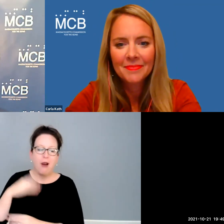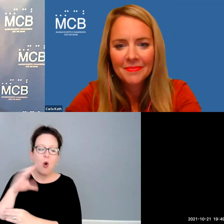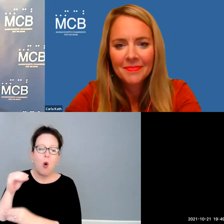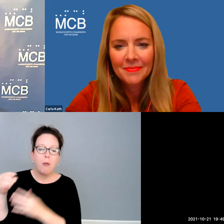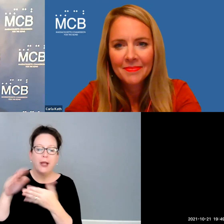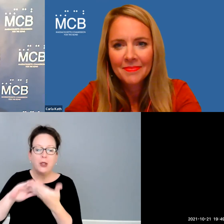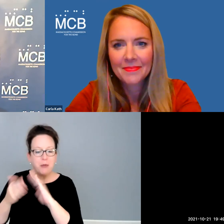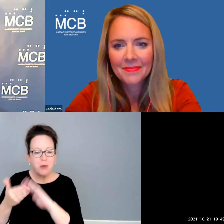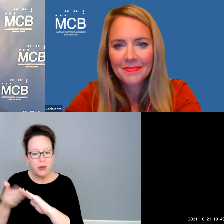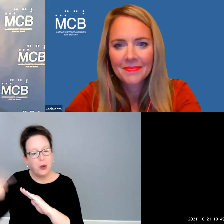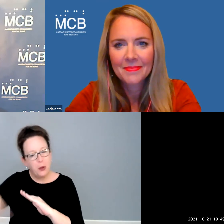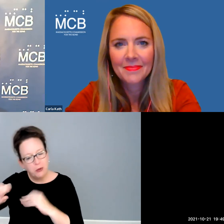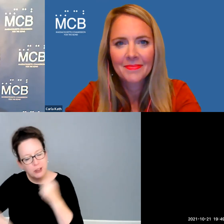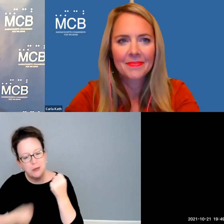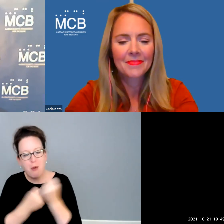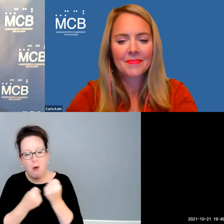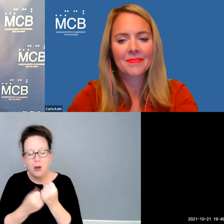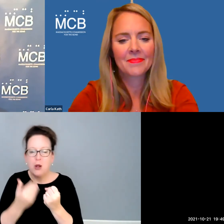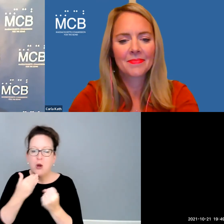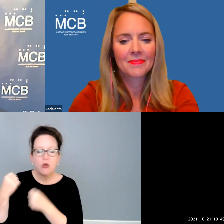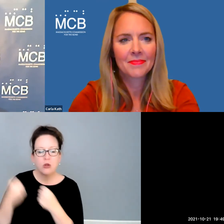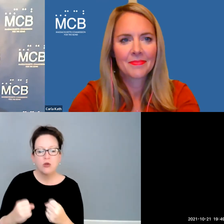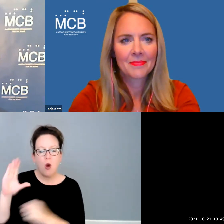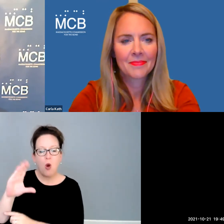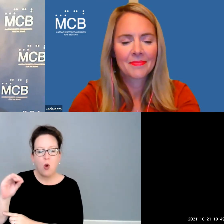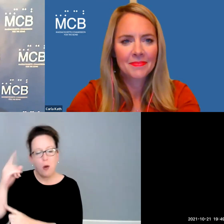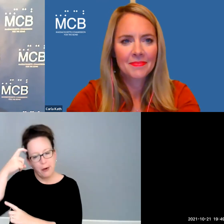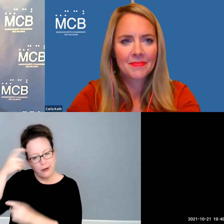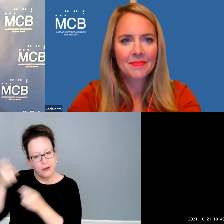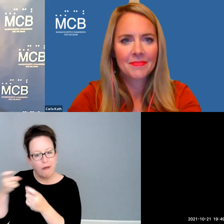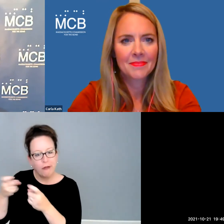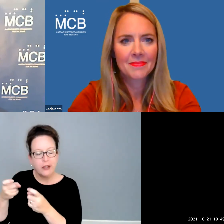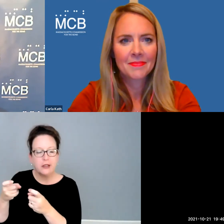great corporate governance and responsibility on their boards and in their leadership that